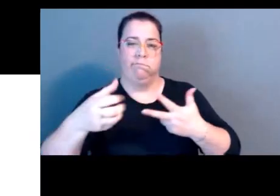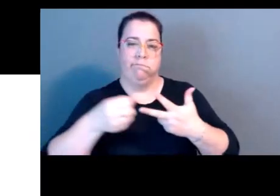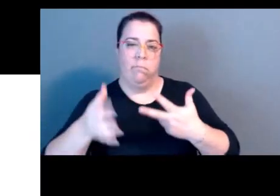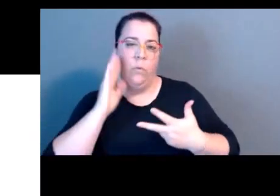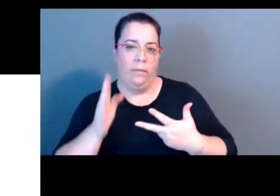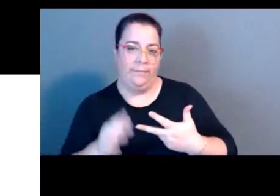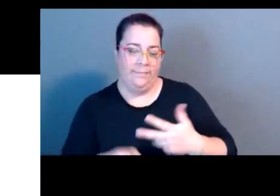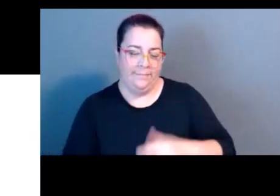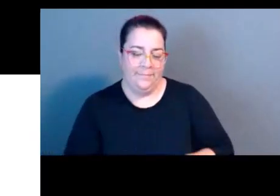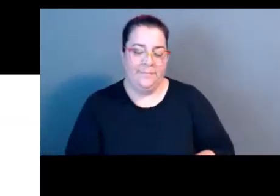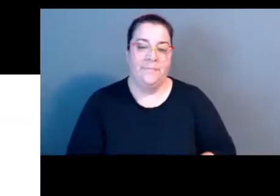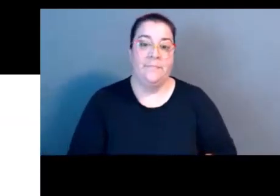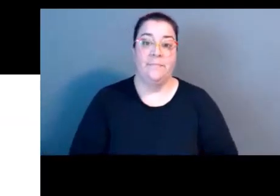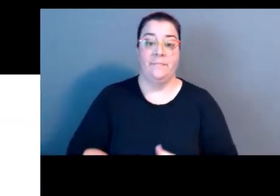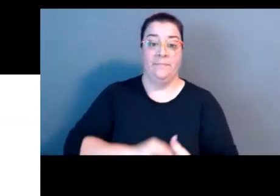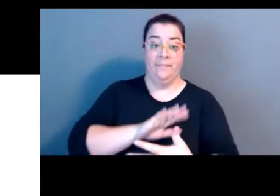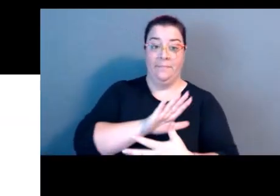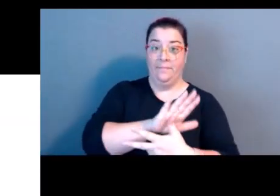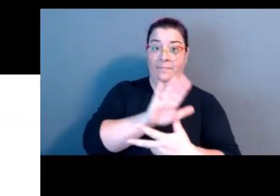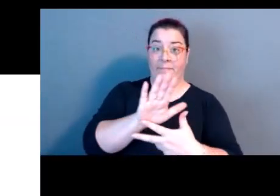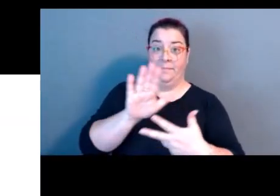Each criterion includes three subcriteria.